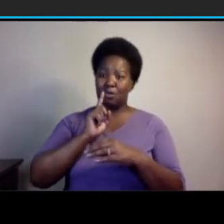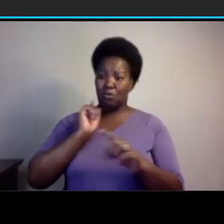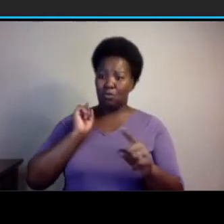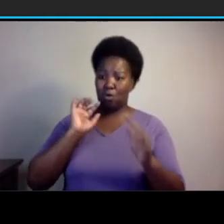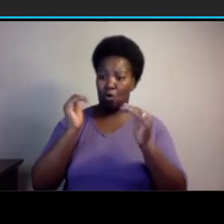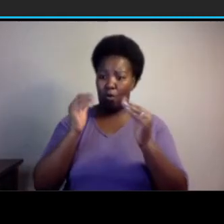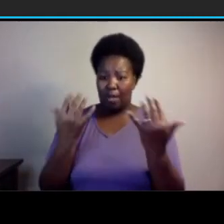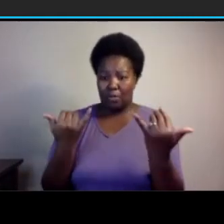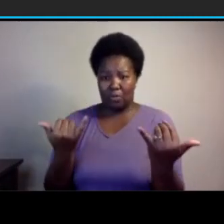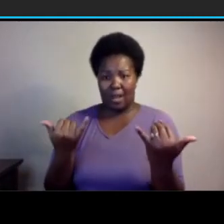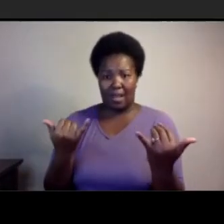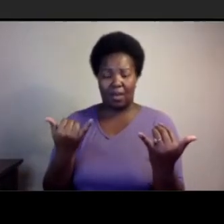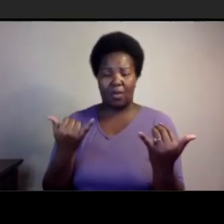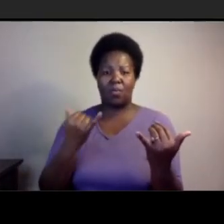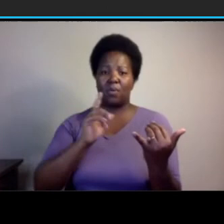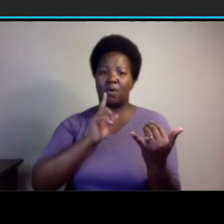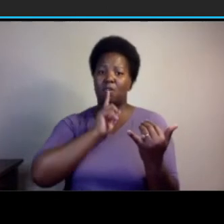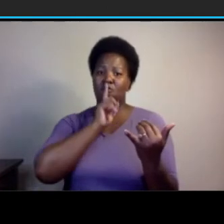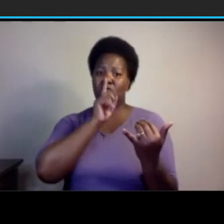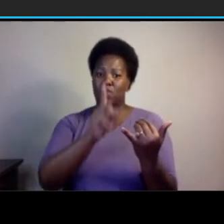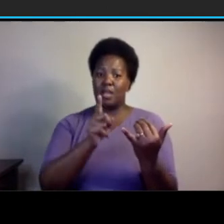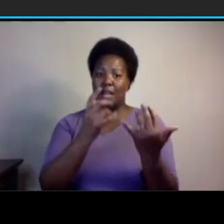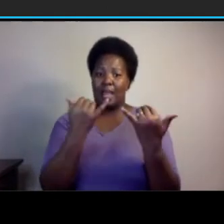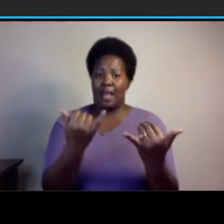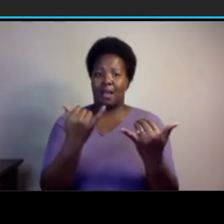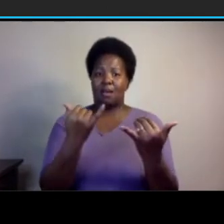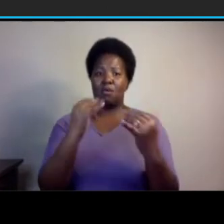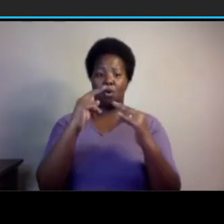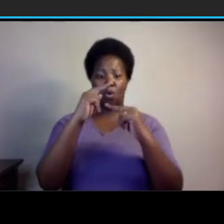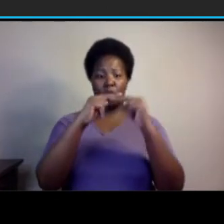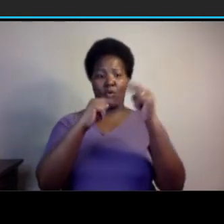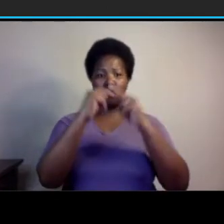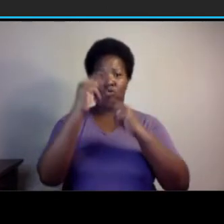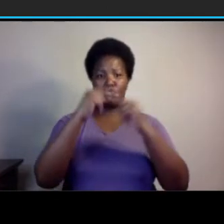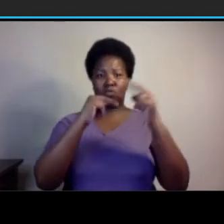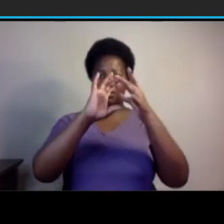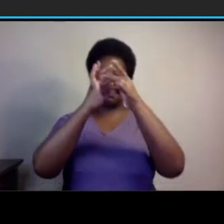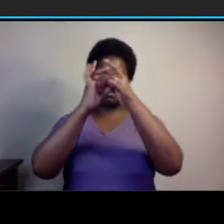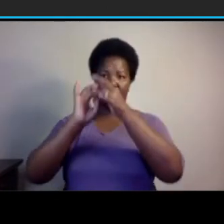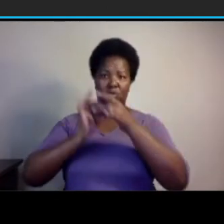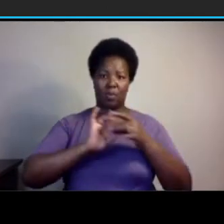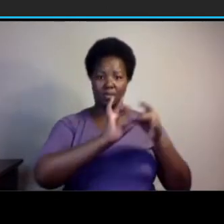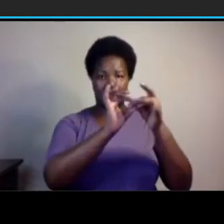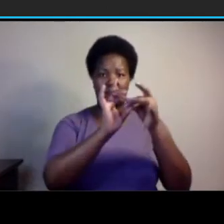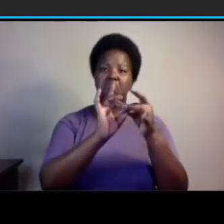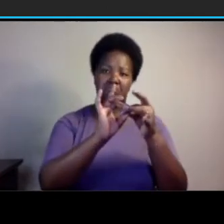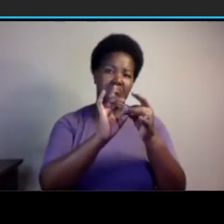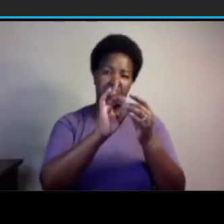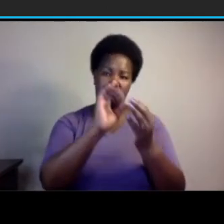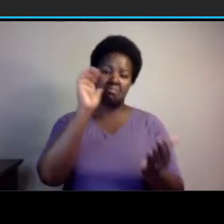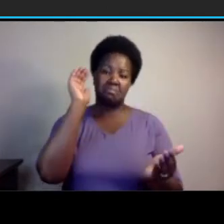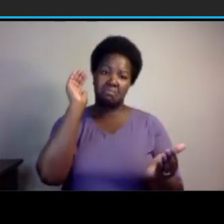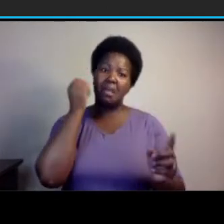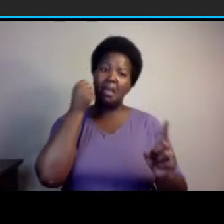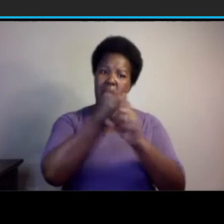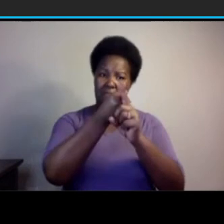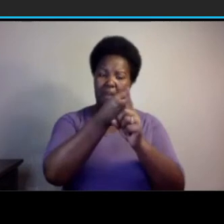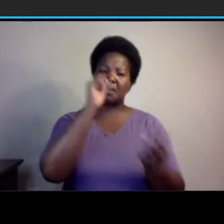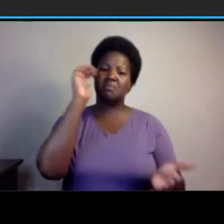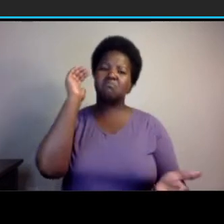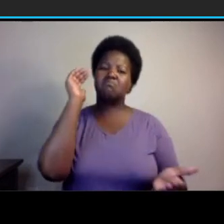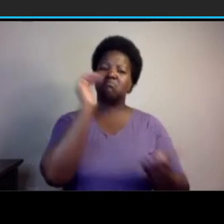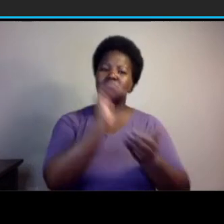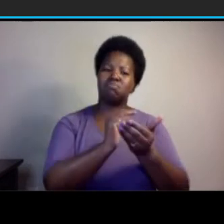the construction sequencing uh the impact was uh minimum but there is more impact actually